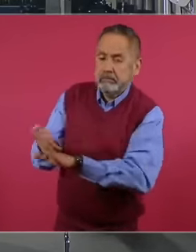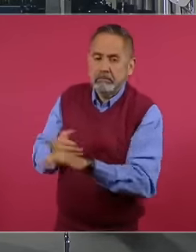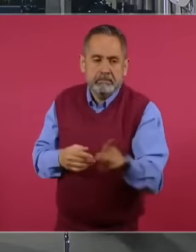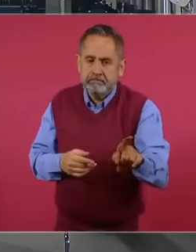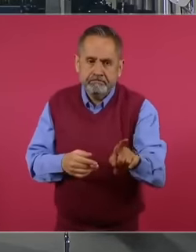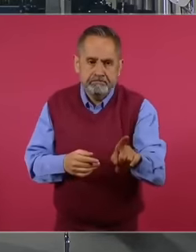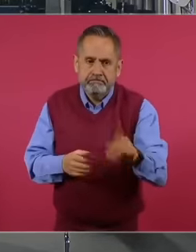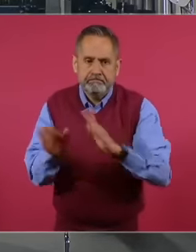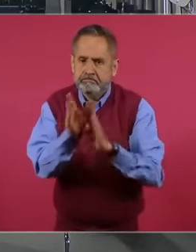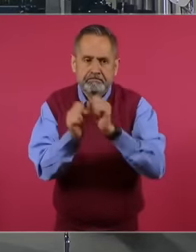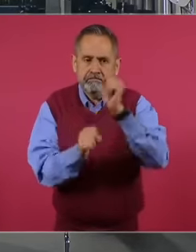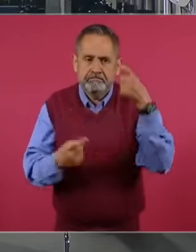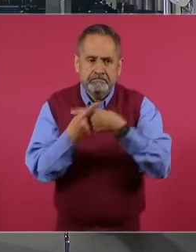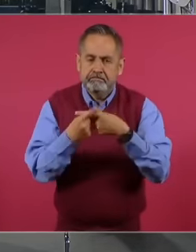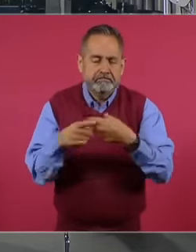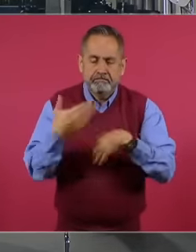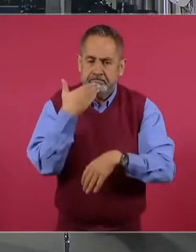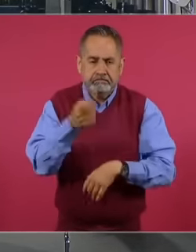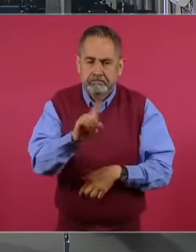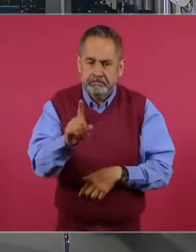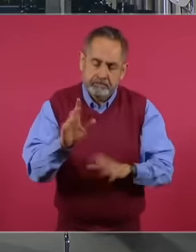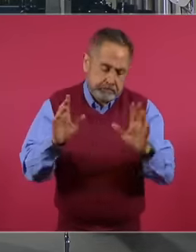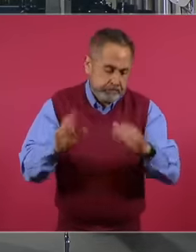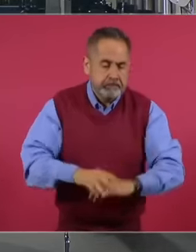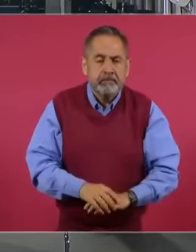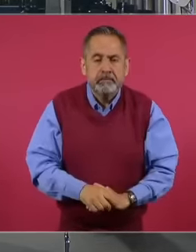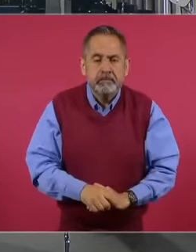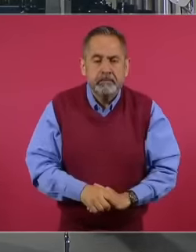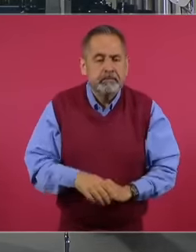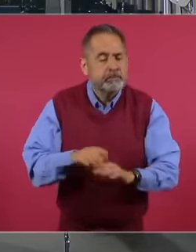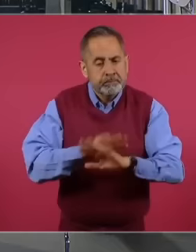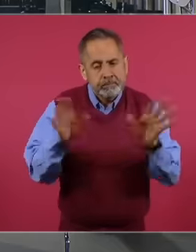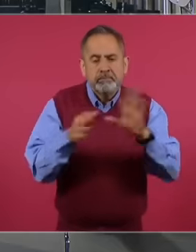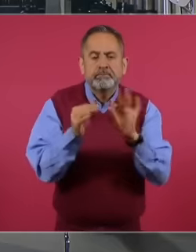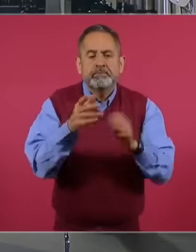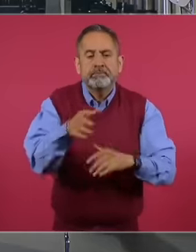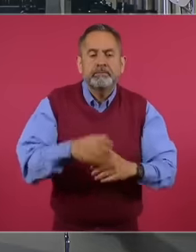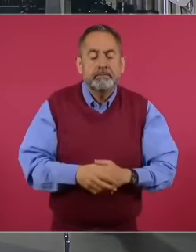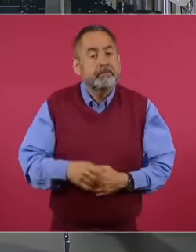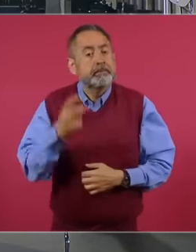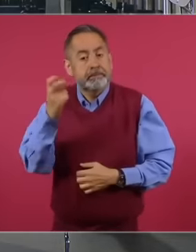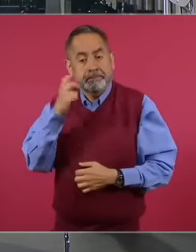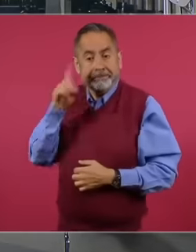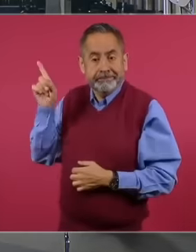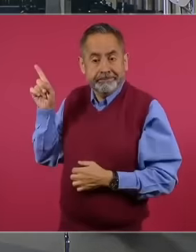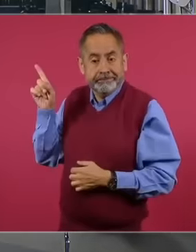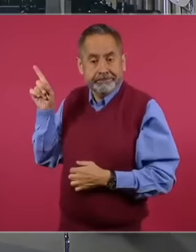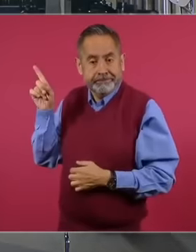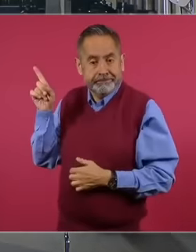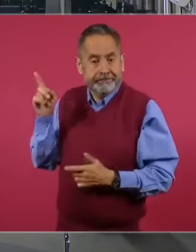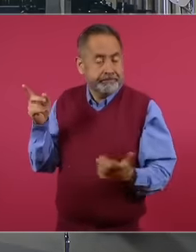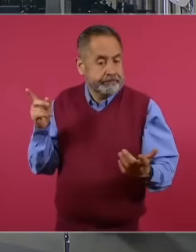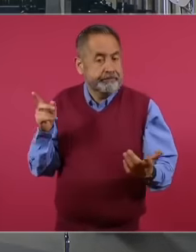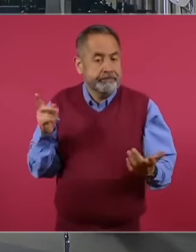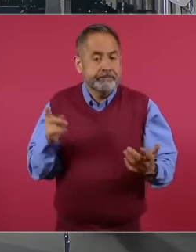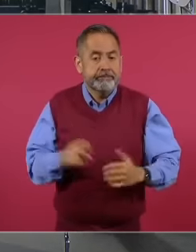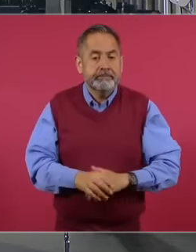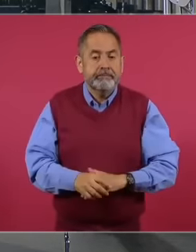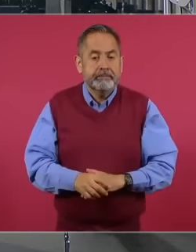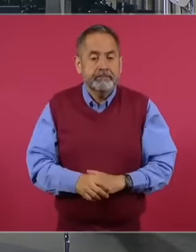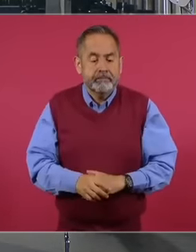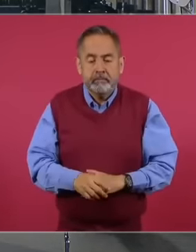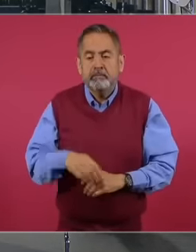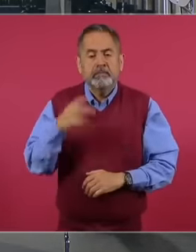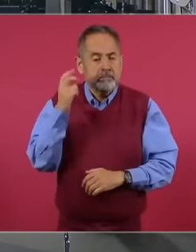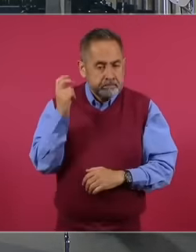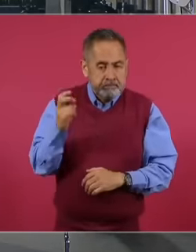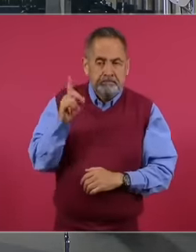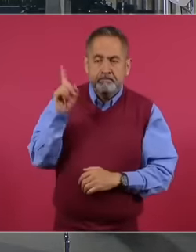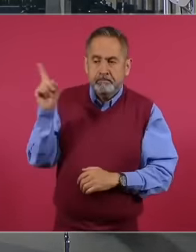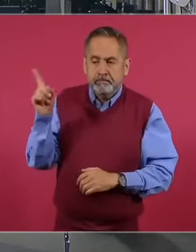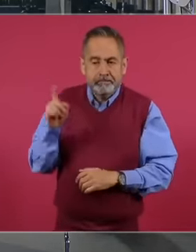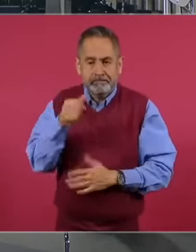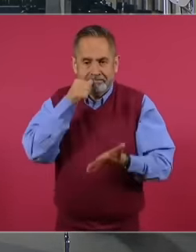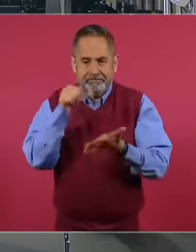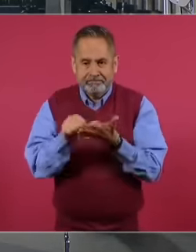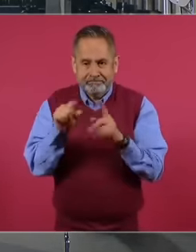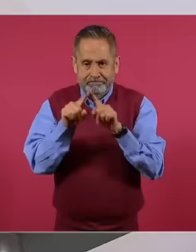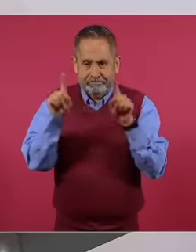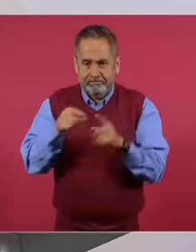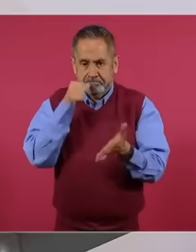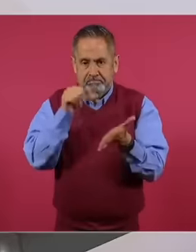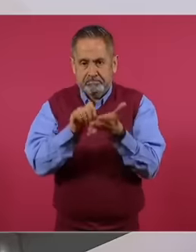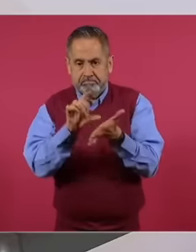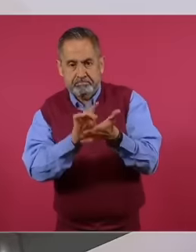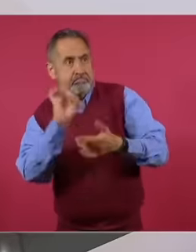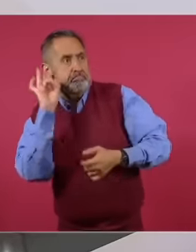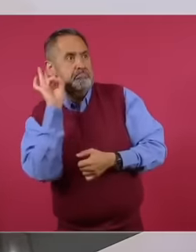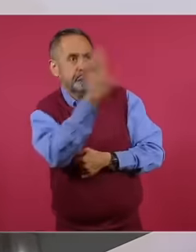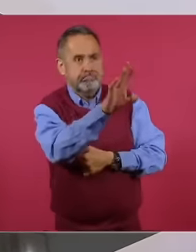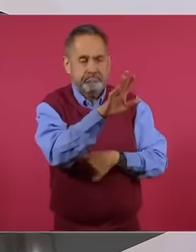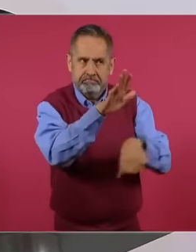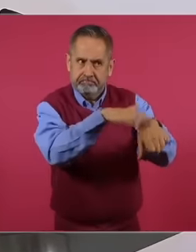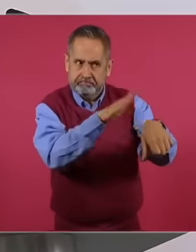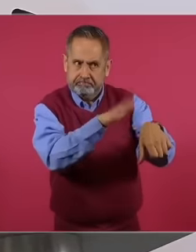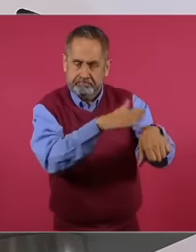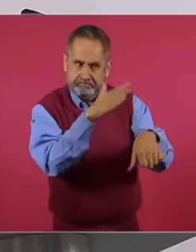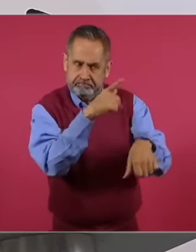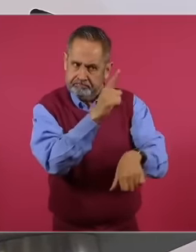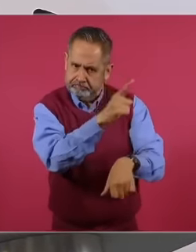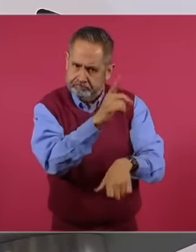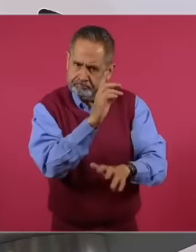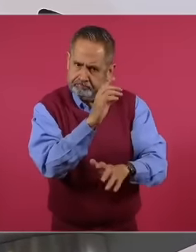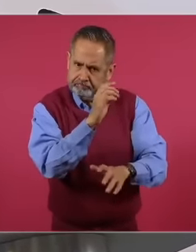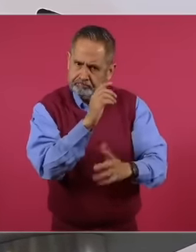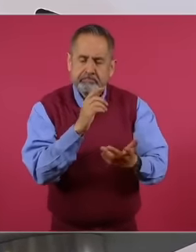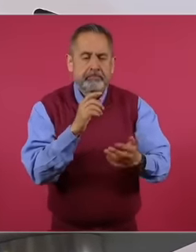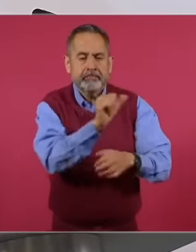constitution, but anyway, then in such virtue says the letter or the estrangement the statement